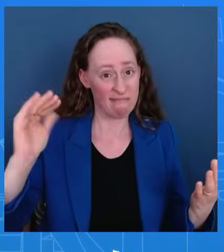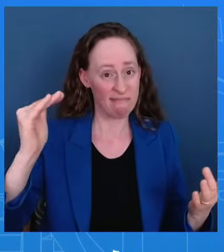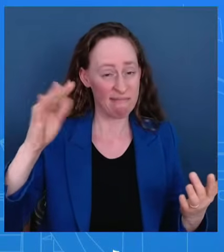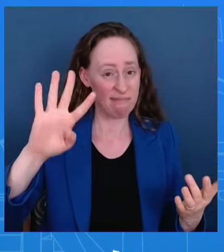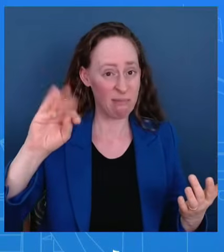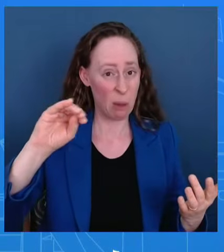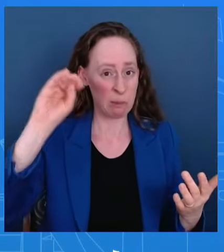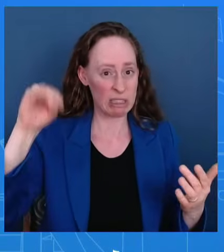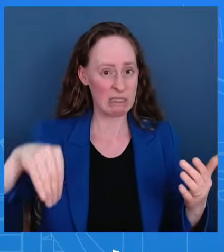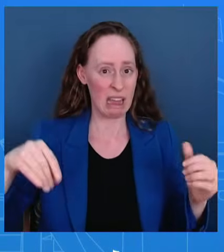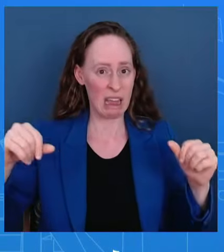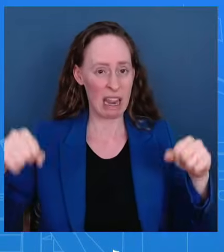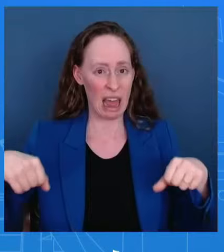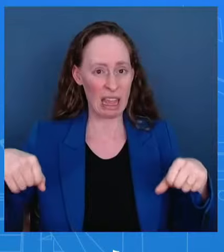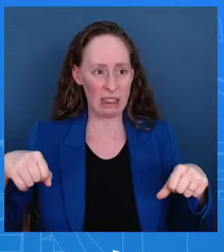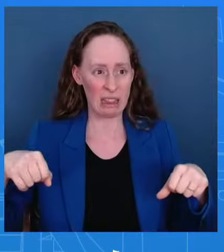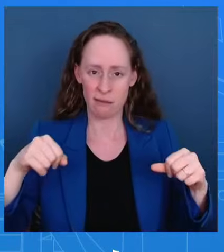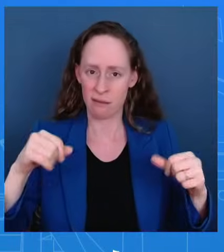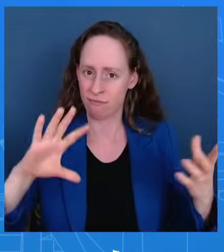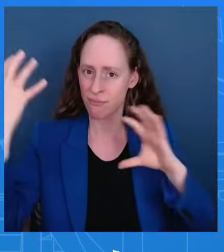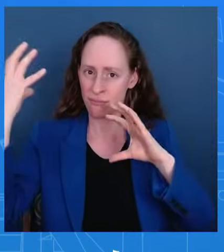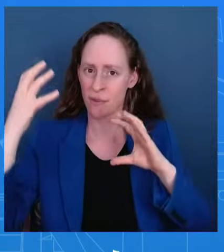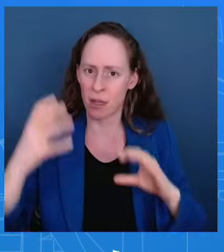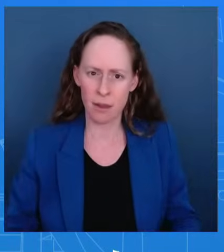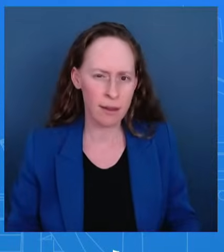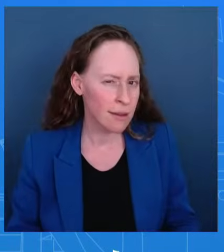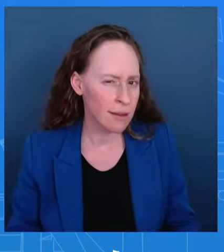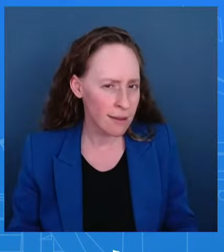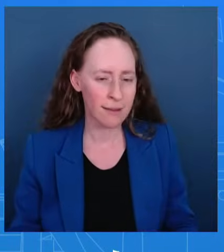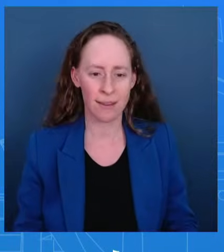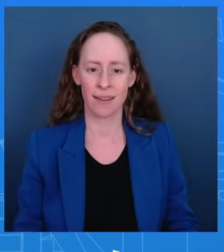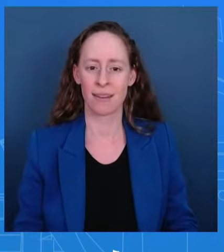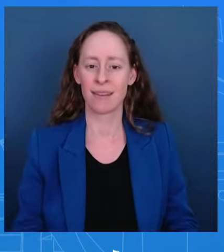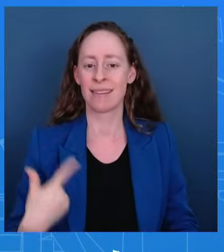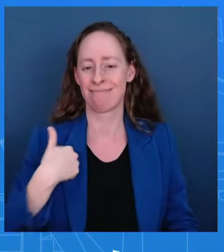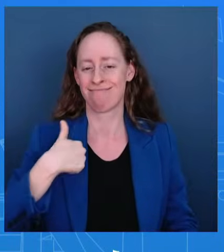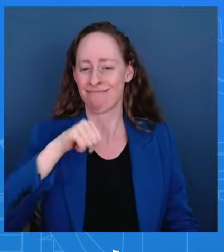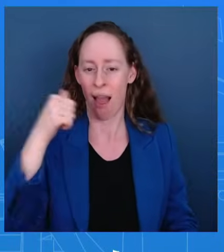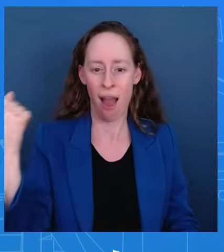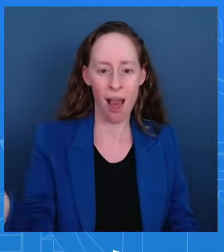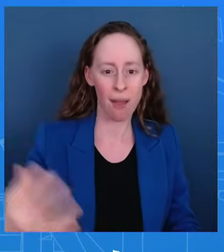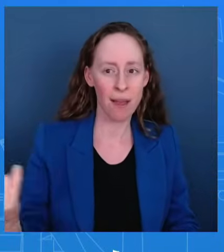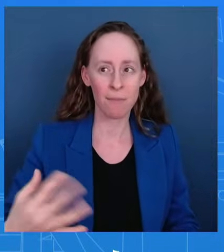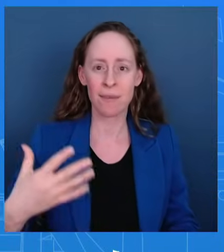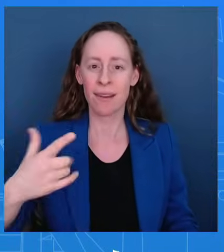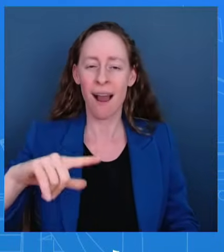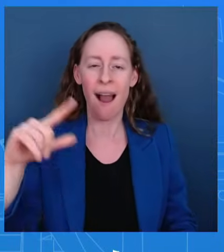I don't spend my time in Vegas, so I couldn't speak to that. But what I can say is the President has been really clear